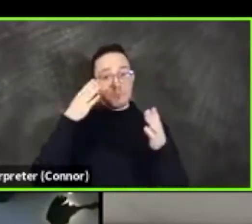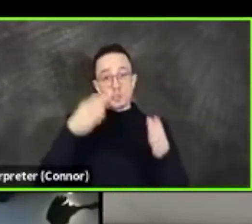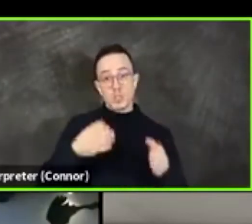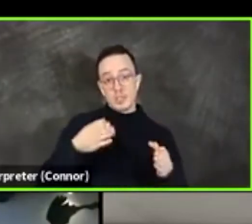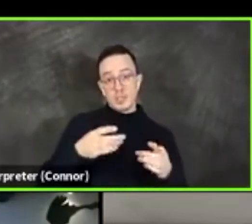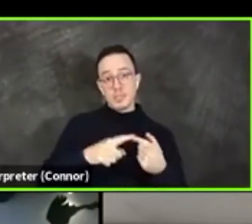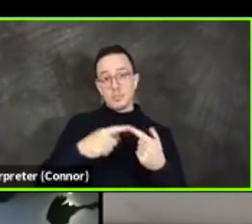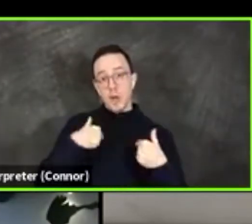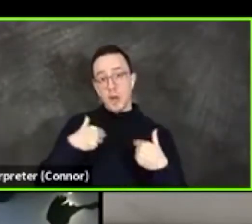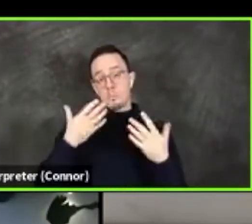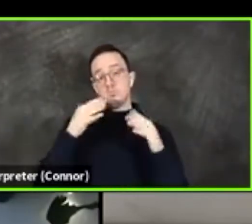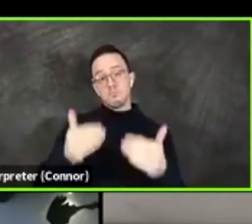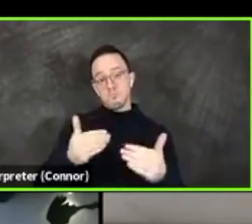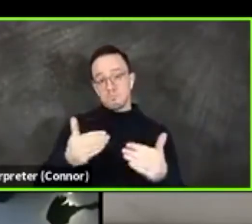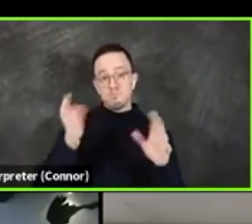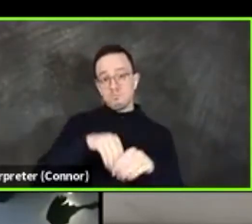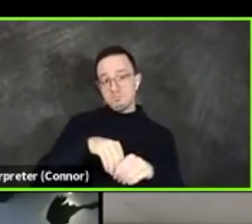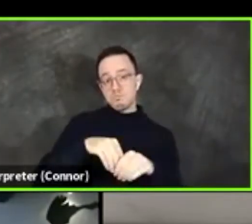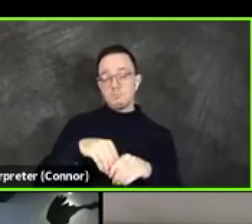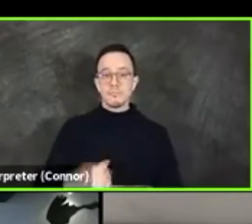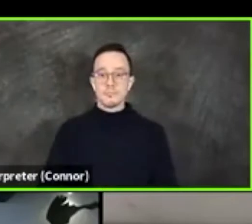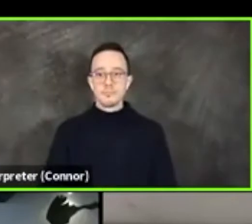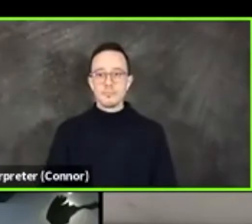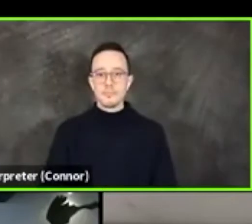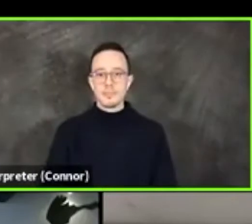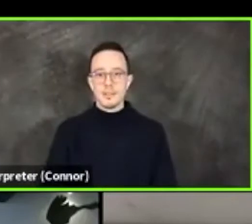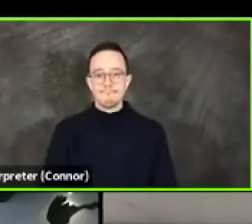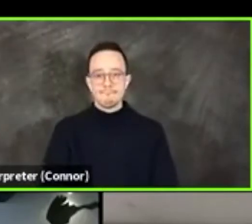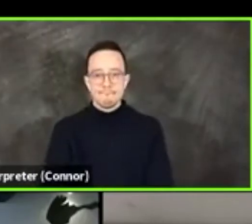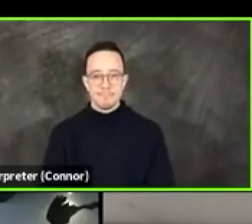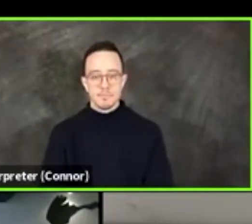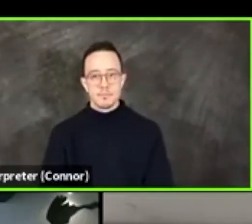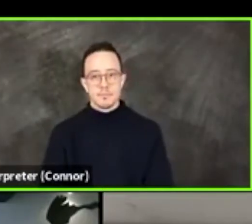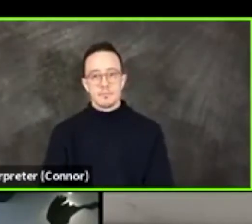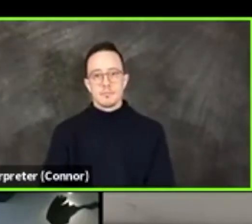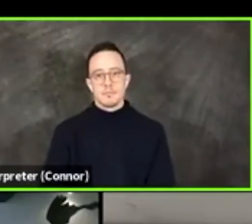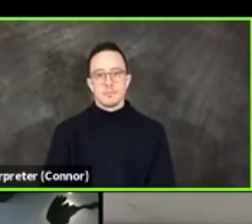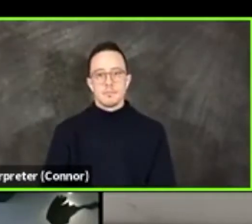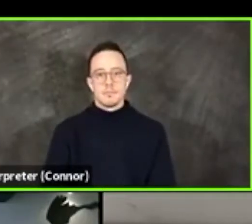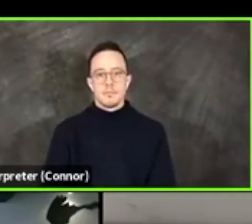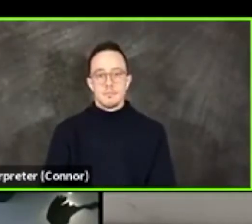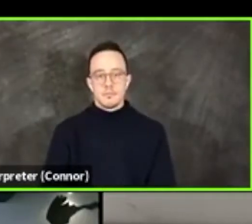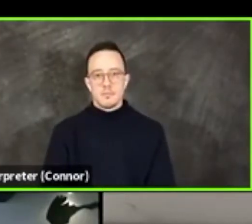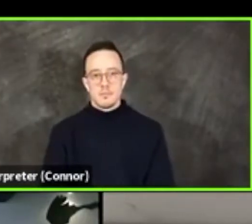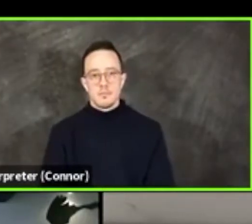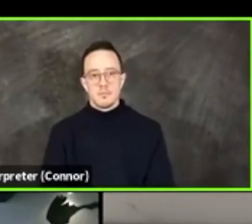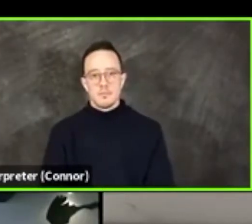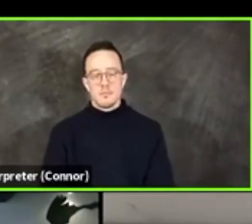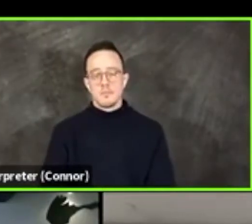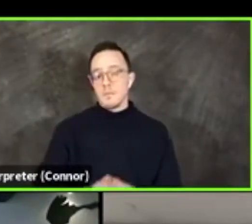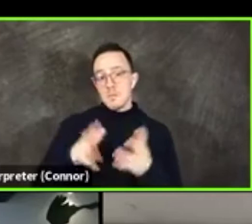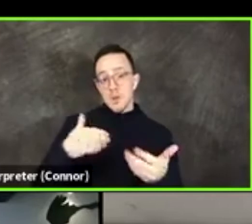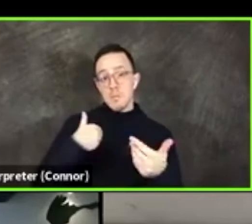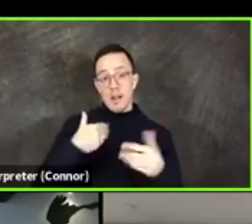AM I PARTICIPATING IN WANTING TO BECOME NATIVE BY DOING SO?